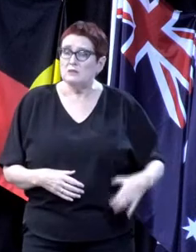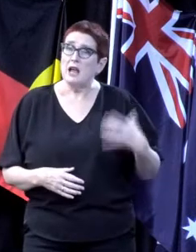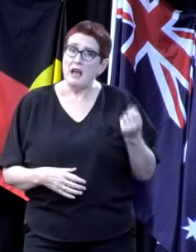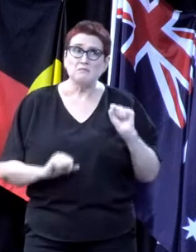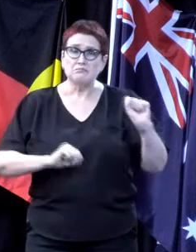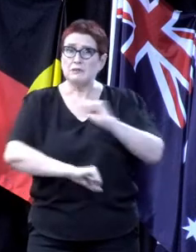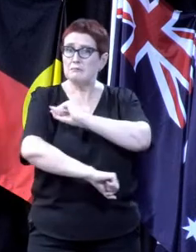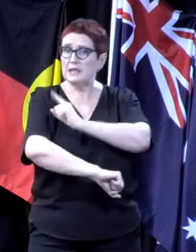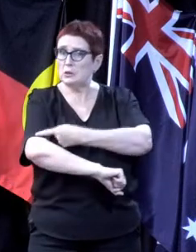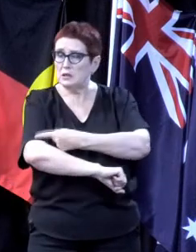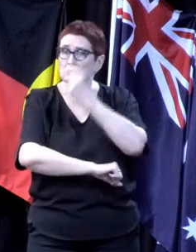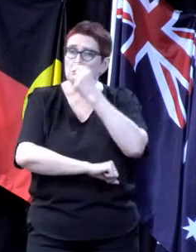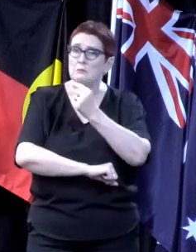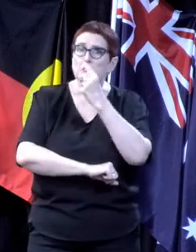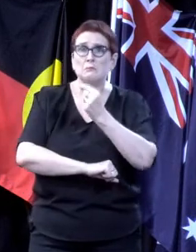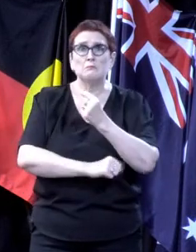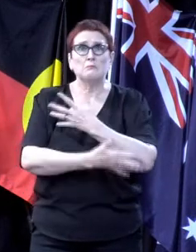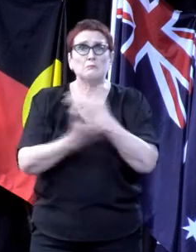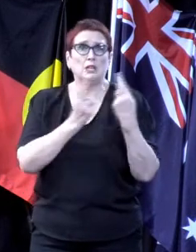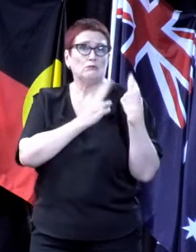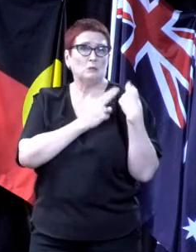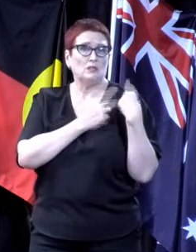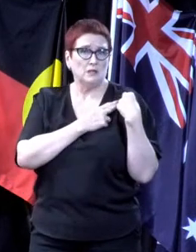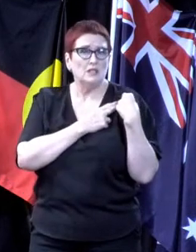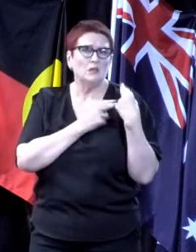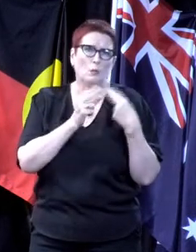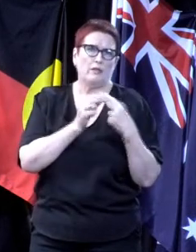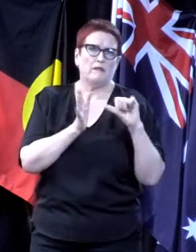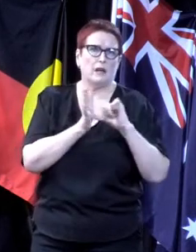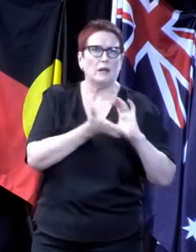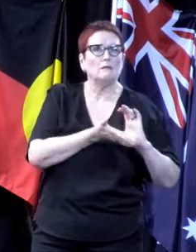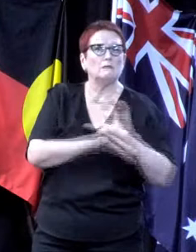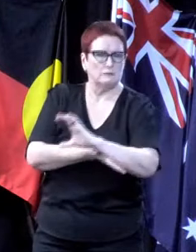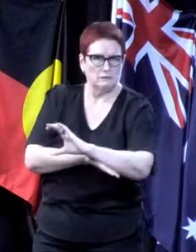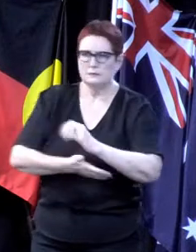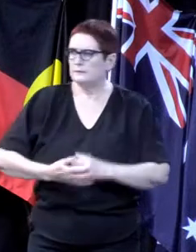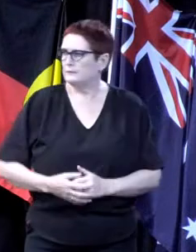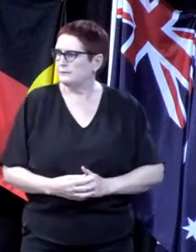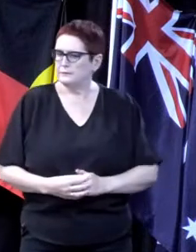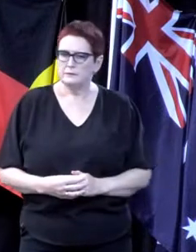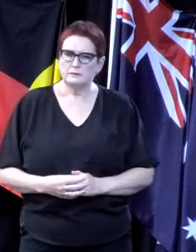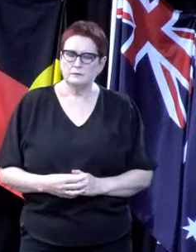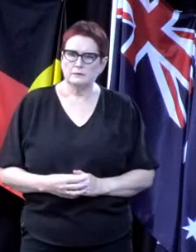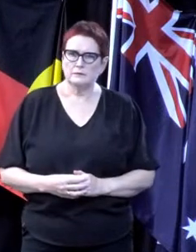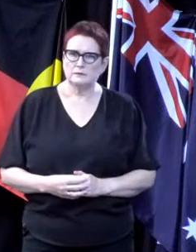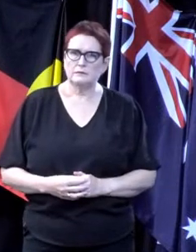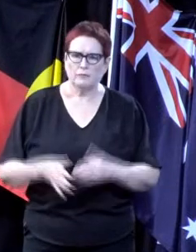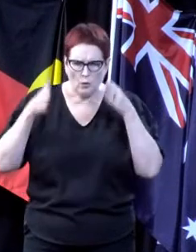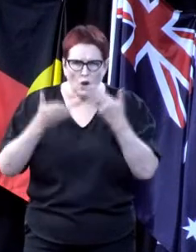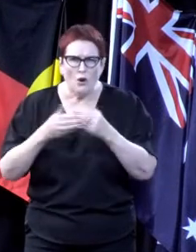Obviously, it has considerable responsibilities by way of funding. Yes. We are dealing with education and, in particular,